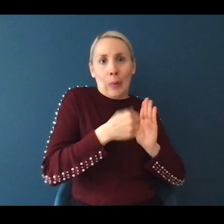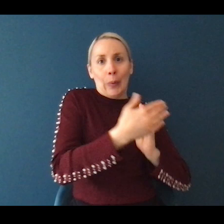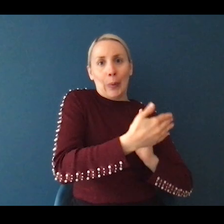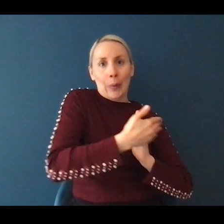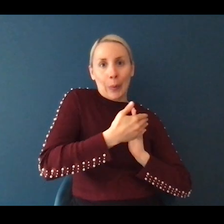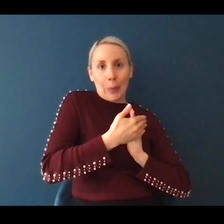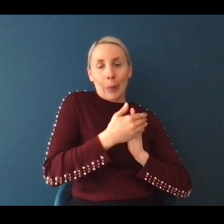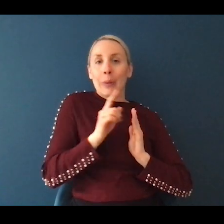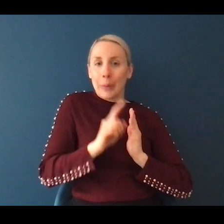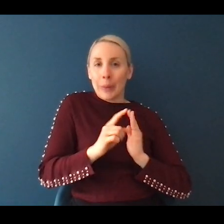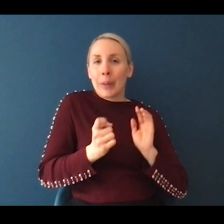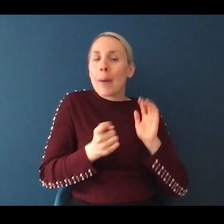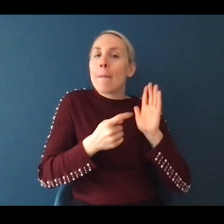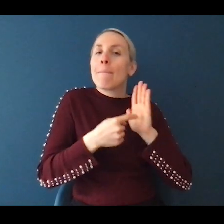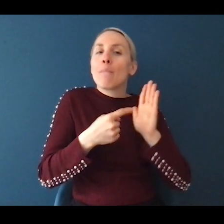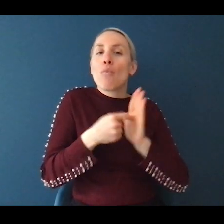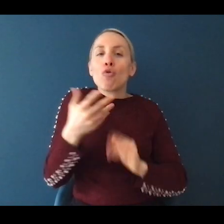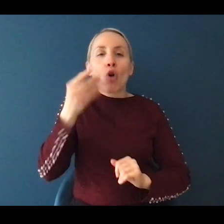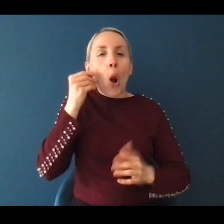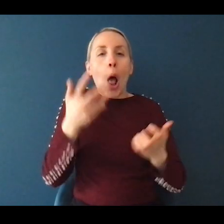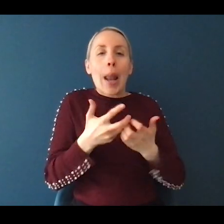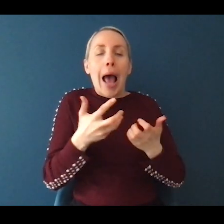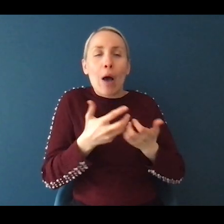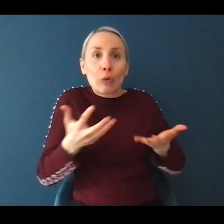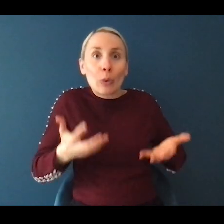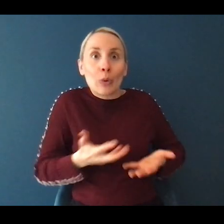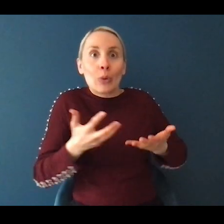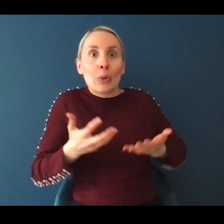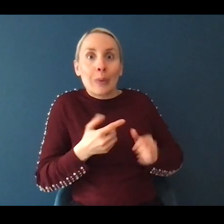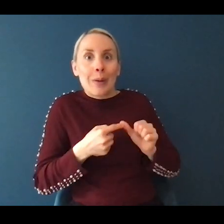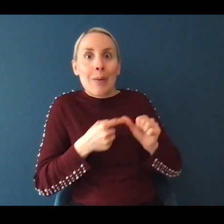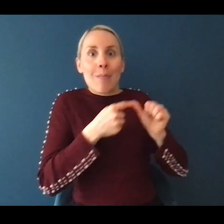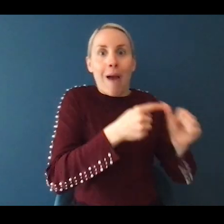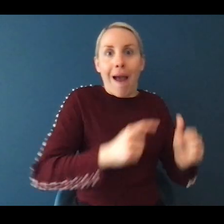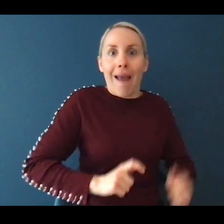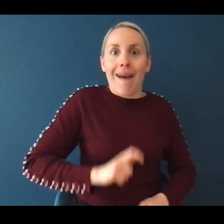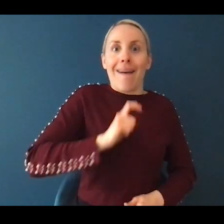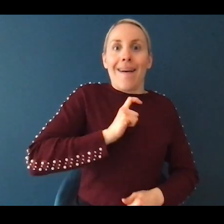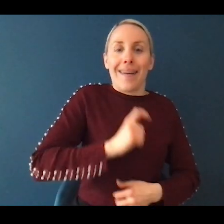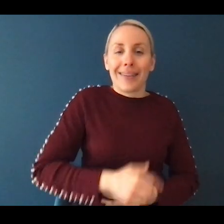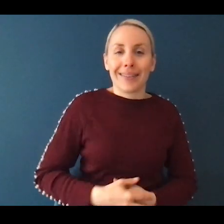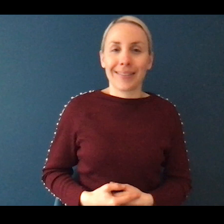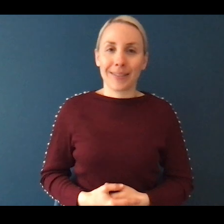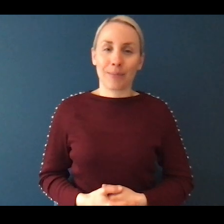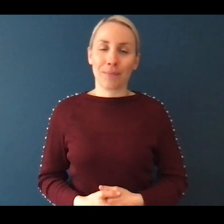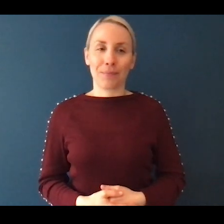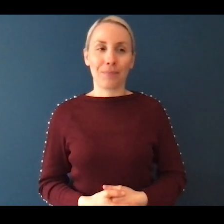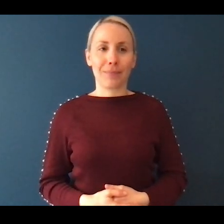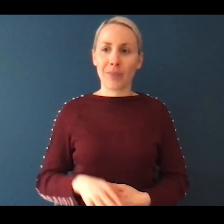important thing that I learned. I think that is a really uh reassuring learning to realise